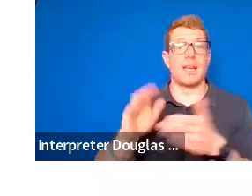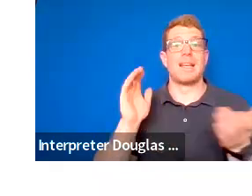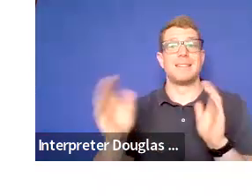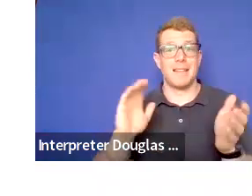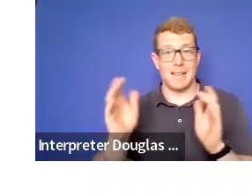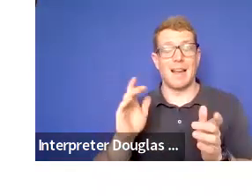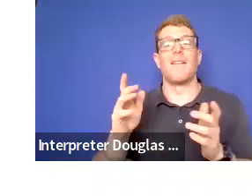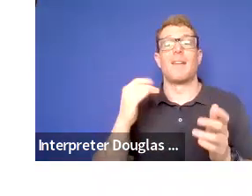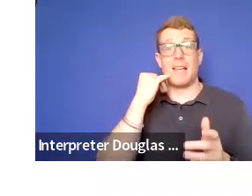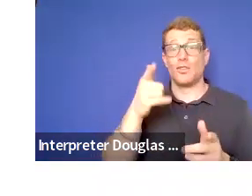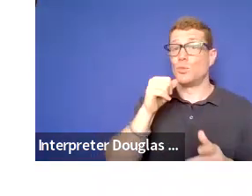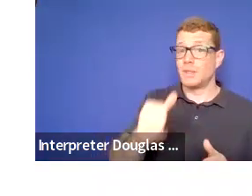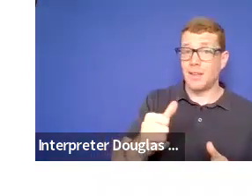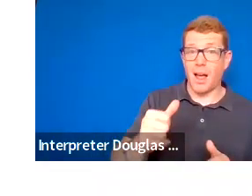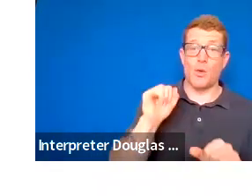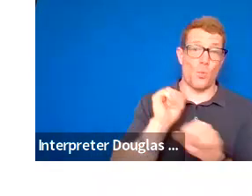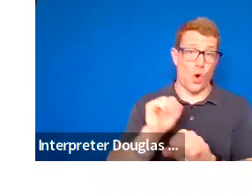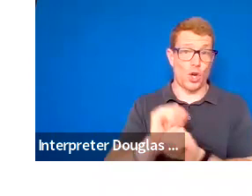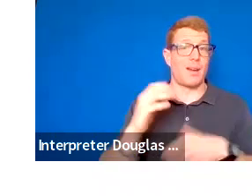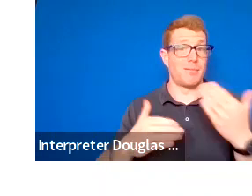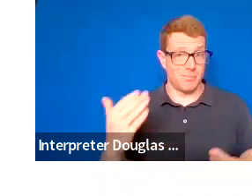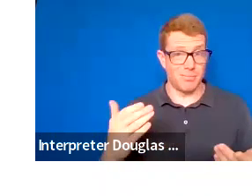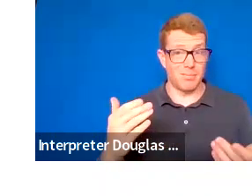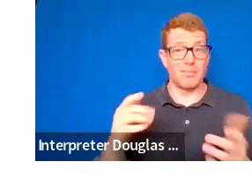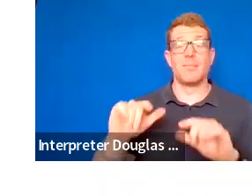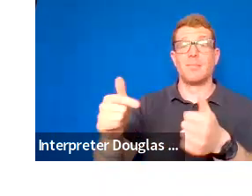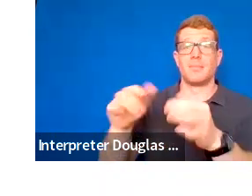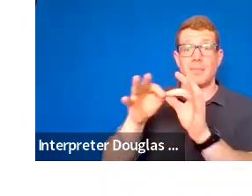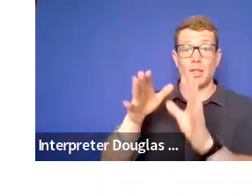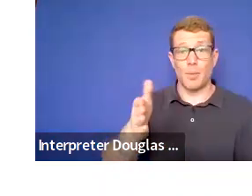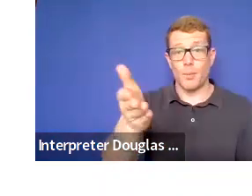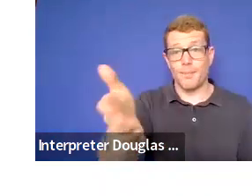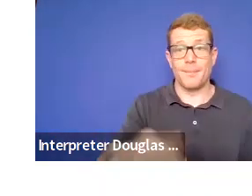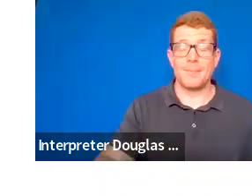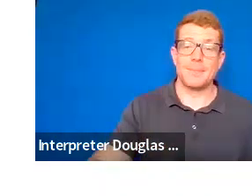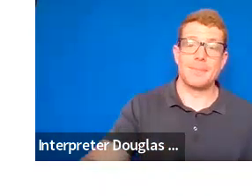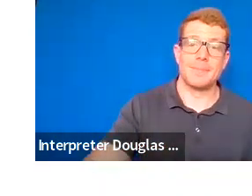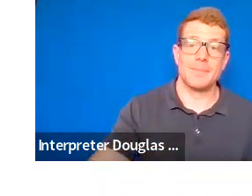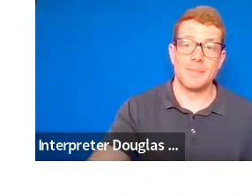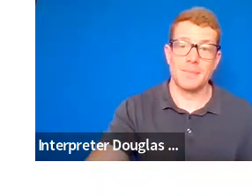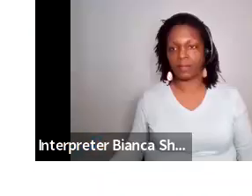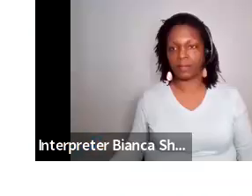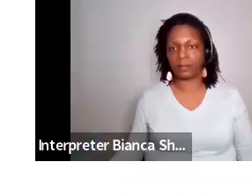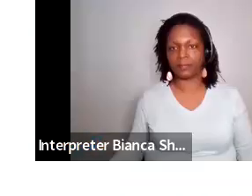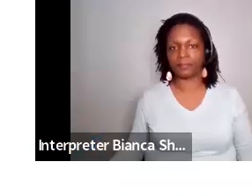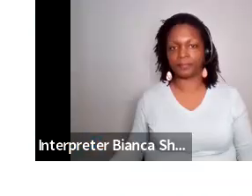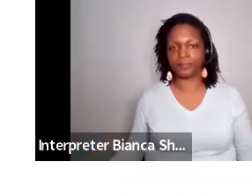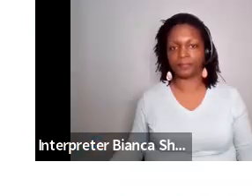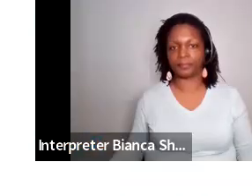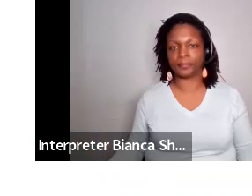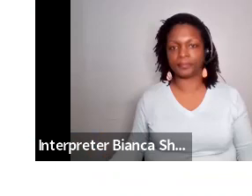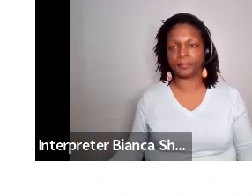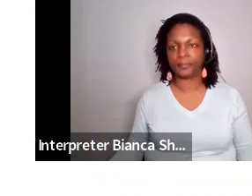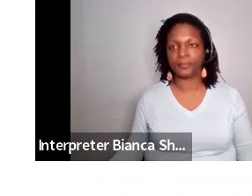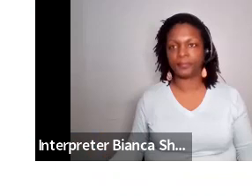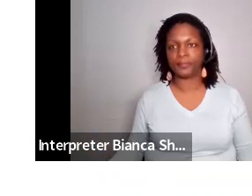Okay, Right? Okay, Keith. 30 Number 3 concerns 1080